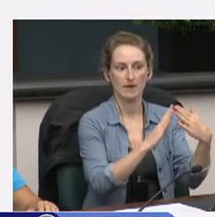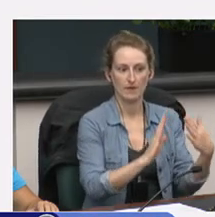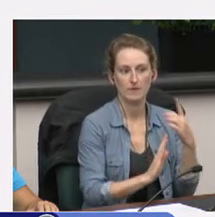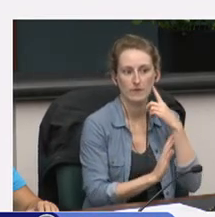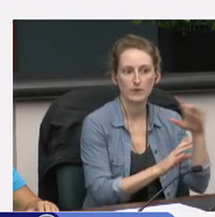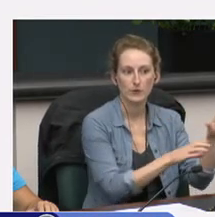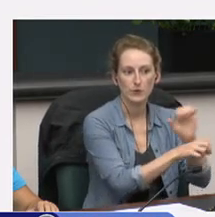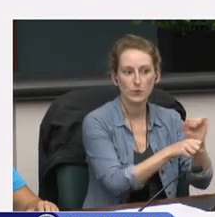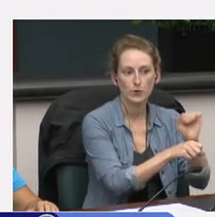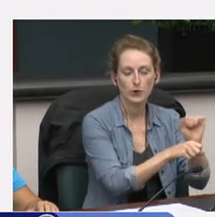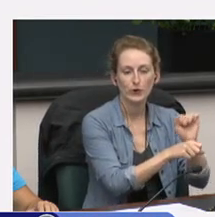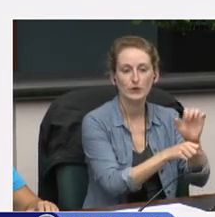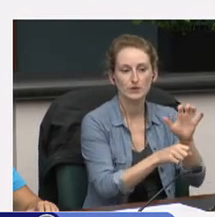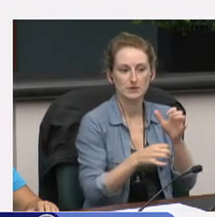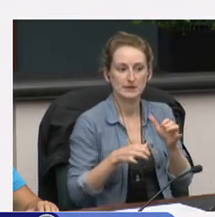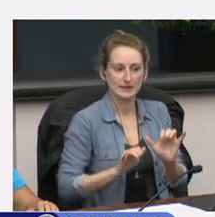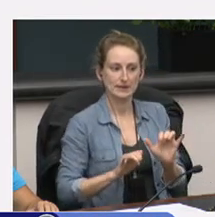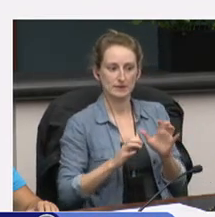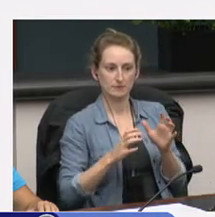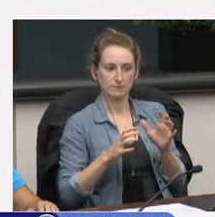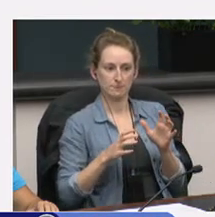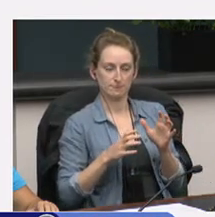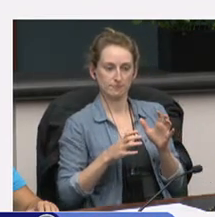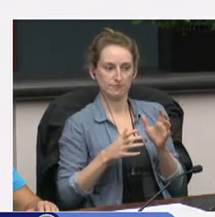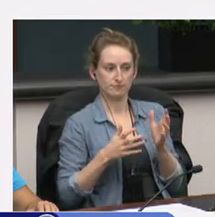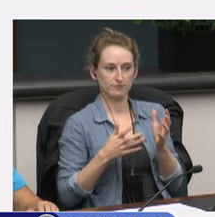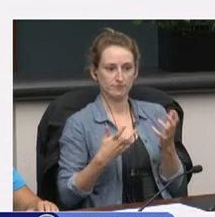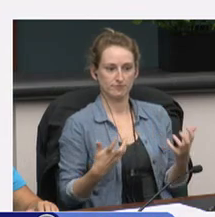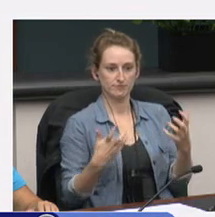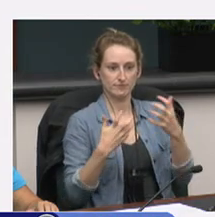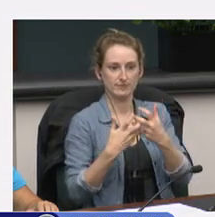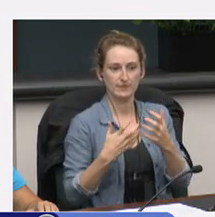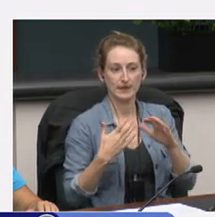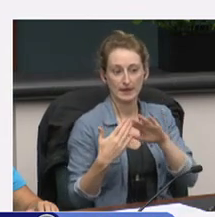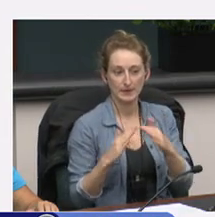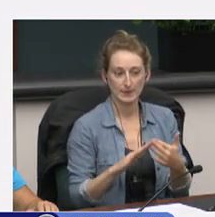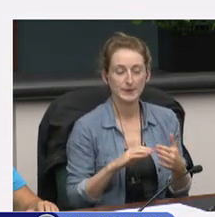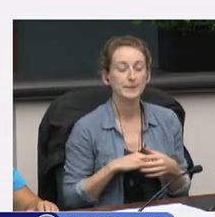for potential employees there's sustainable development standards